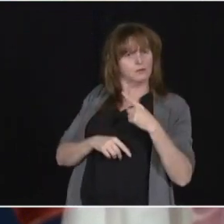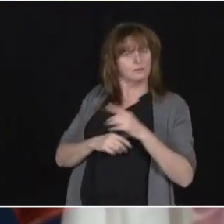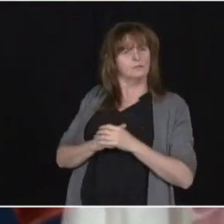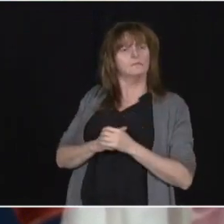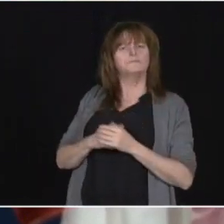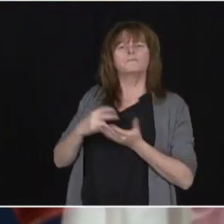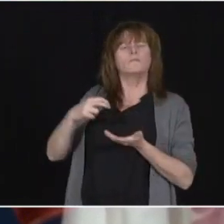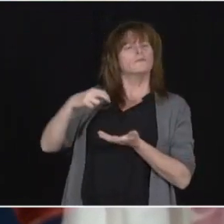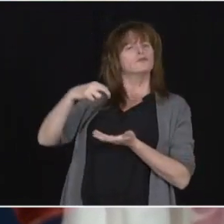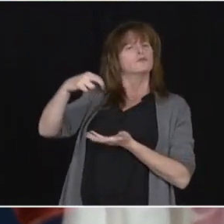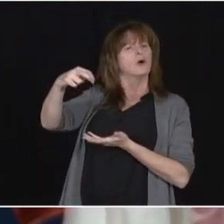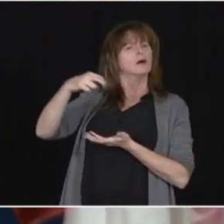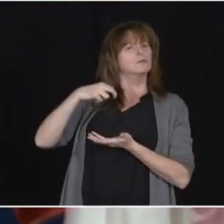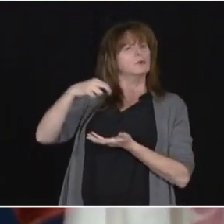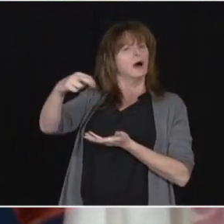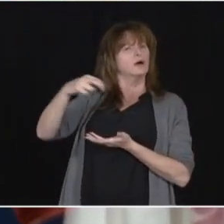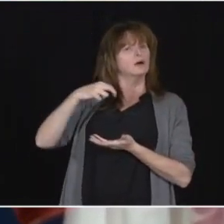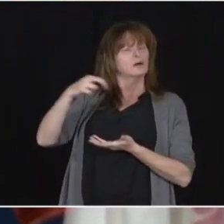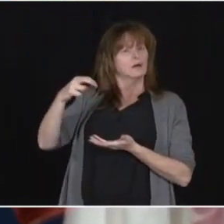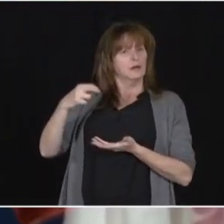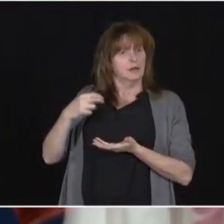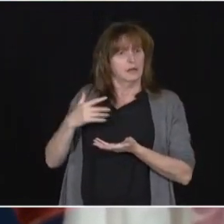is fully reopened.